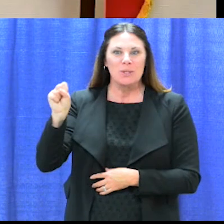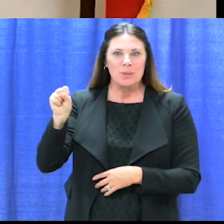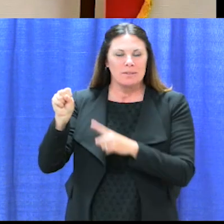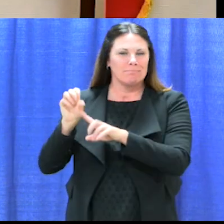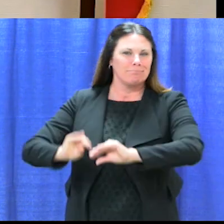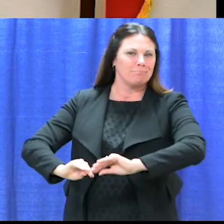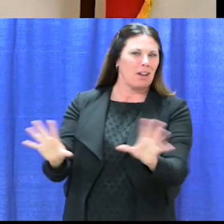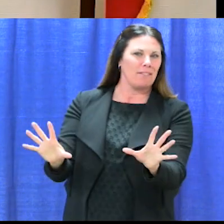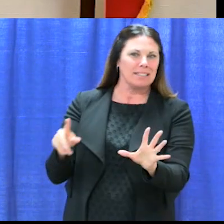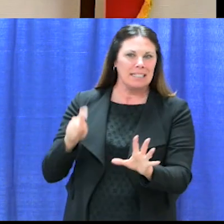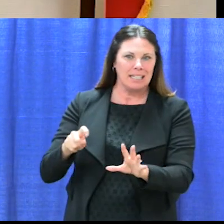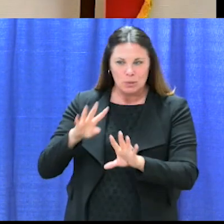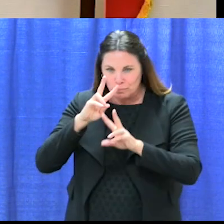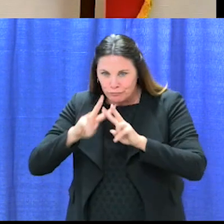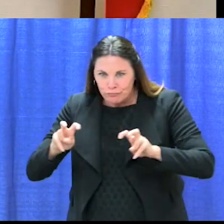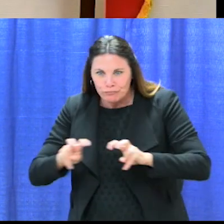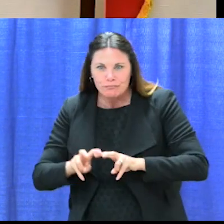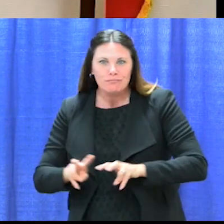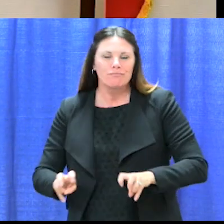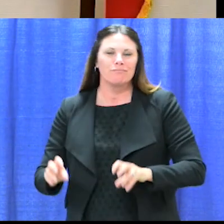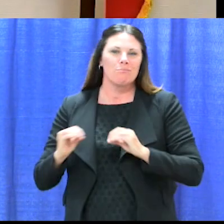It's been an issue that's been discussed for years and decades.